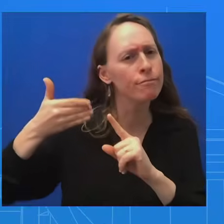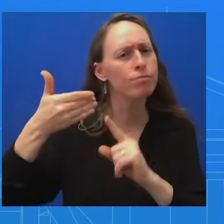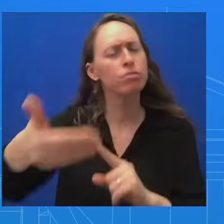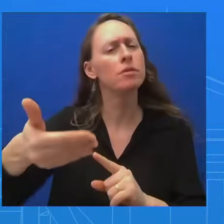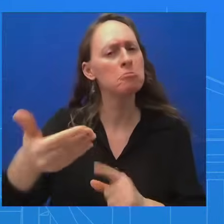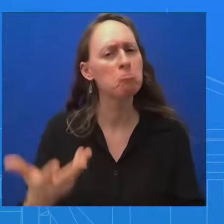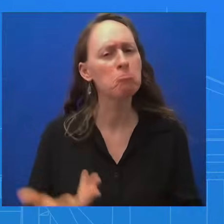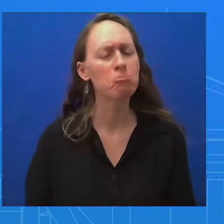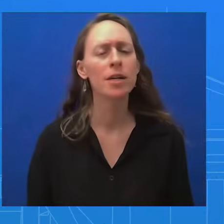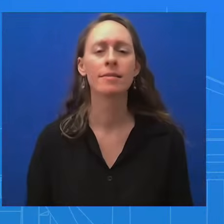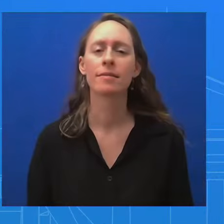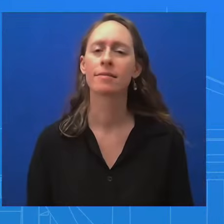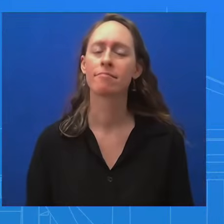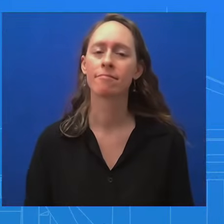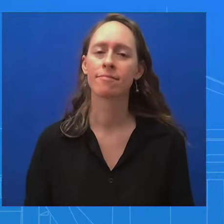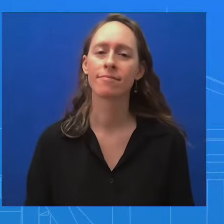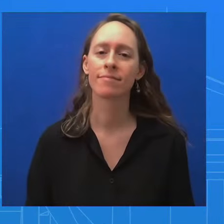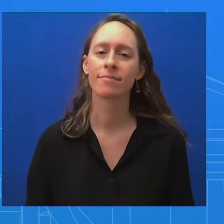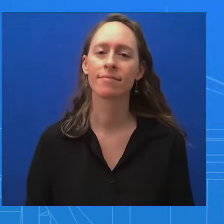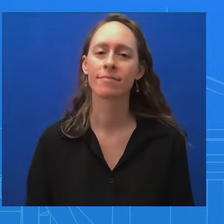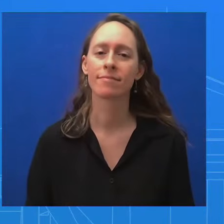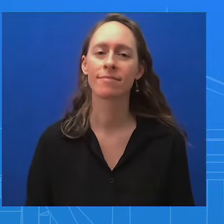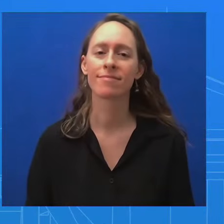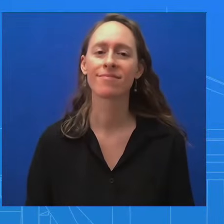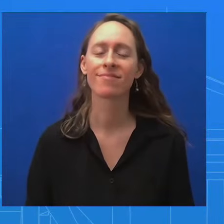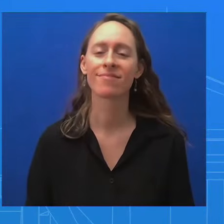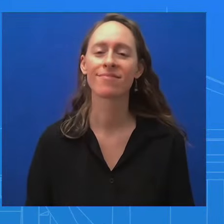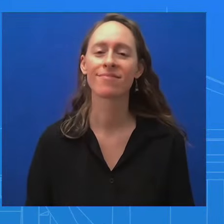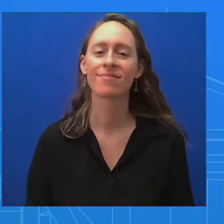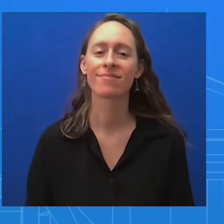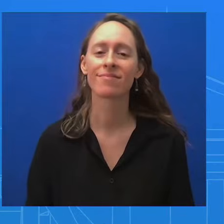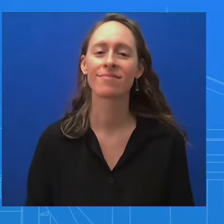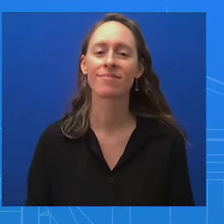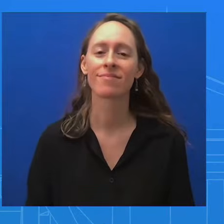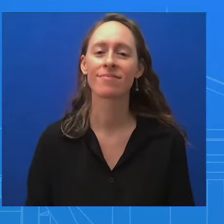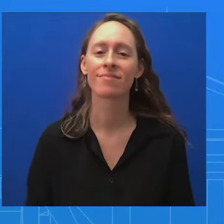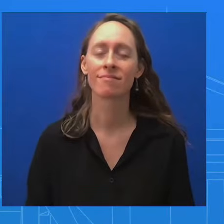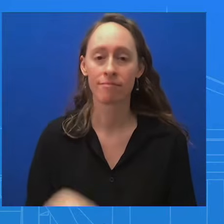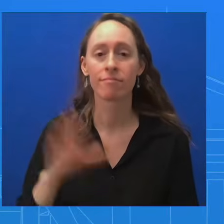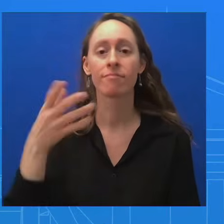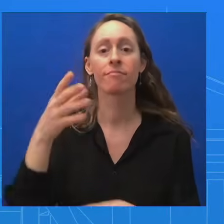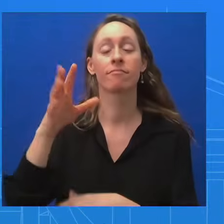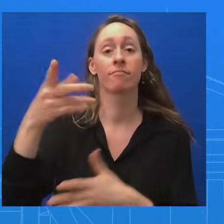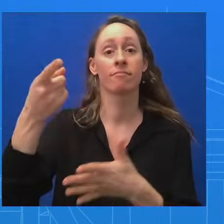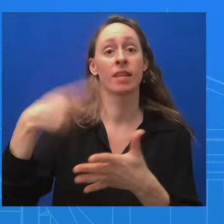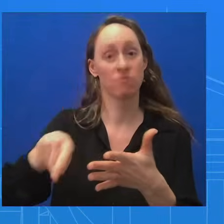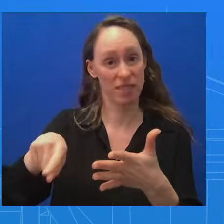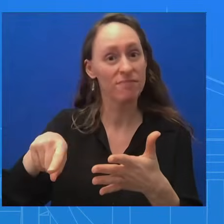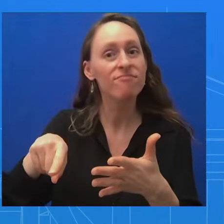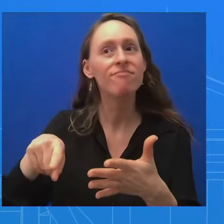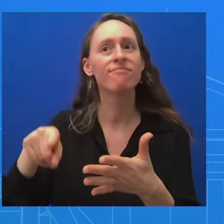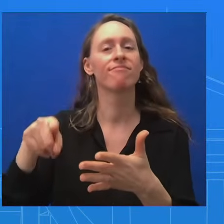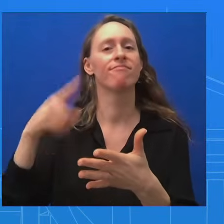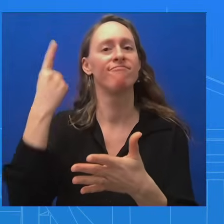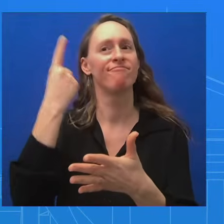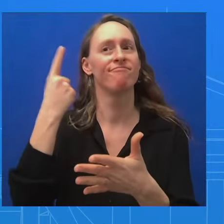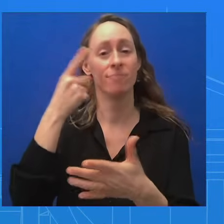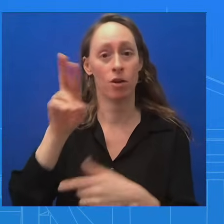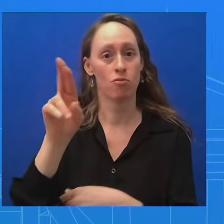Wade. Do you have any preview of what the President plans to do to mark the day? Ms. Jean-Pierre: Yeah. So, as you know, the -- the campaign made an announcement